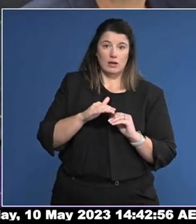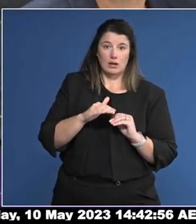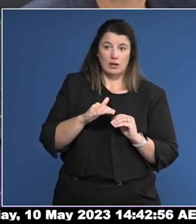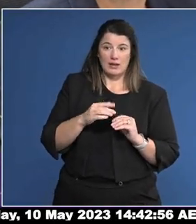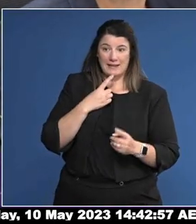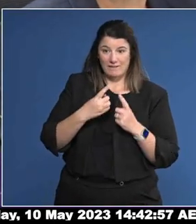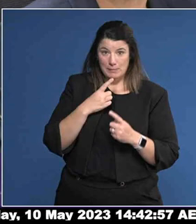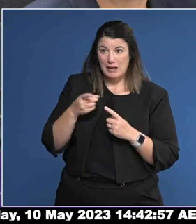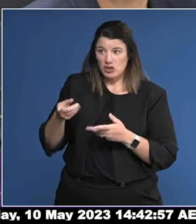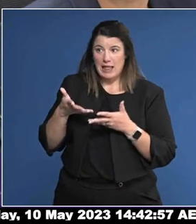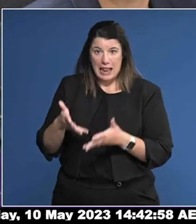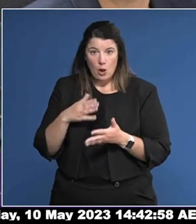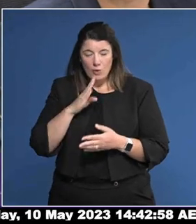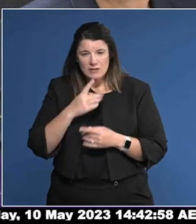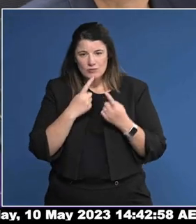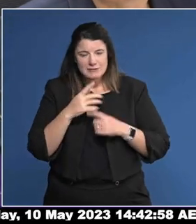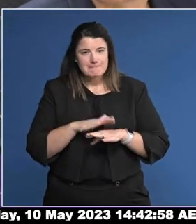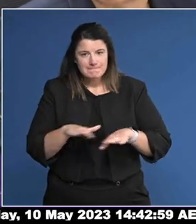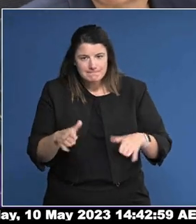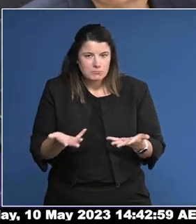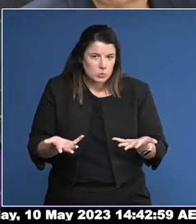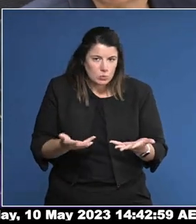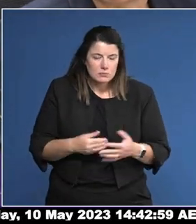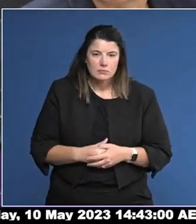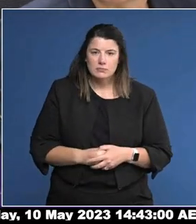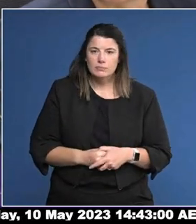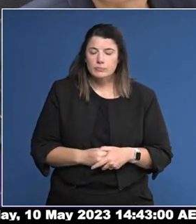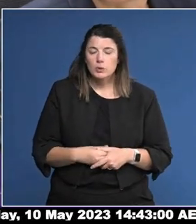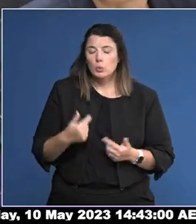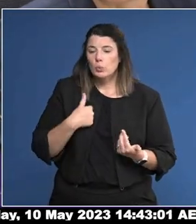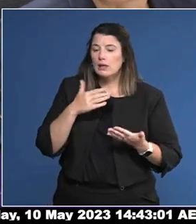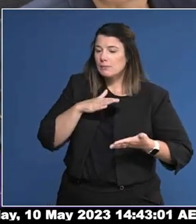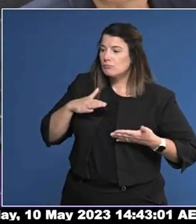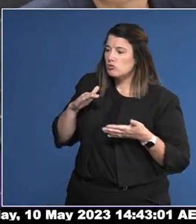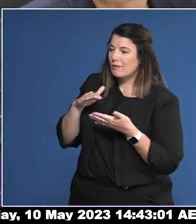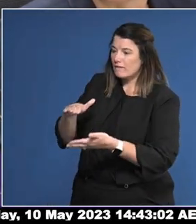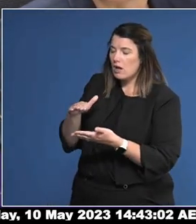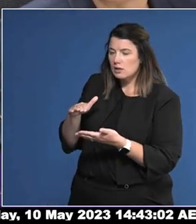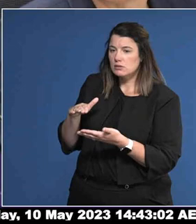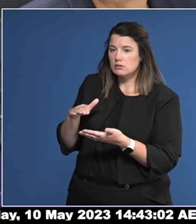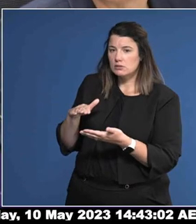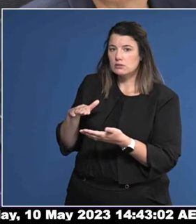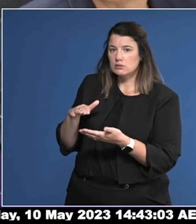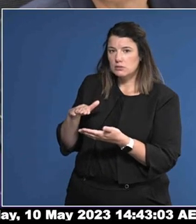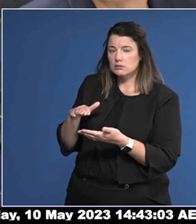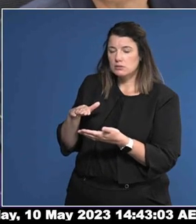could obtain. MS BULLEN: So, the information that we provided was provided in documents